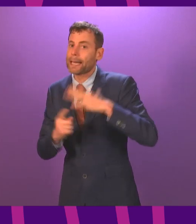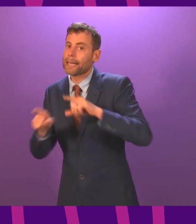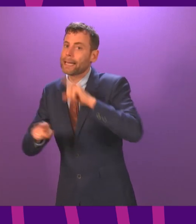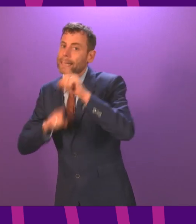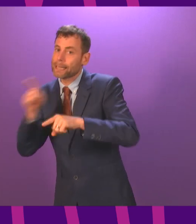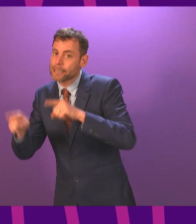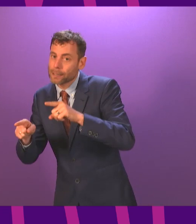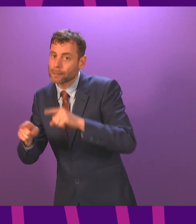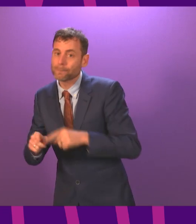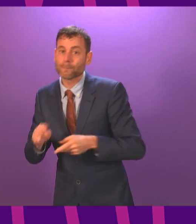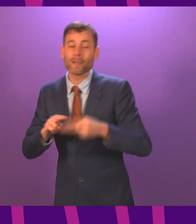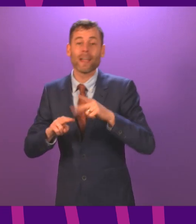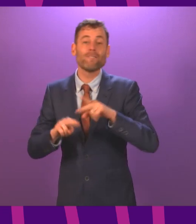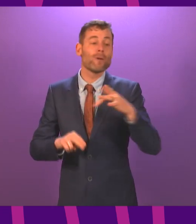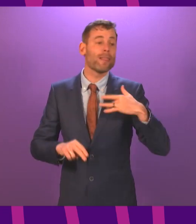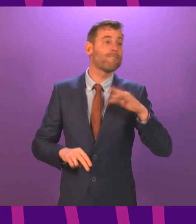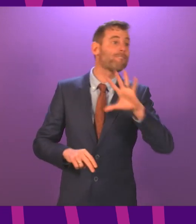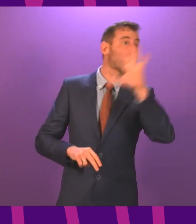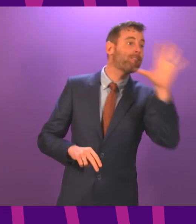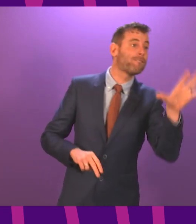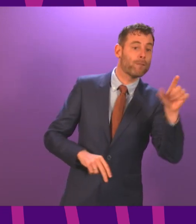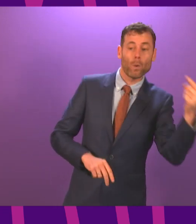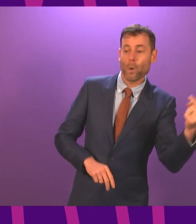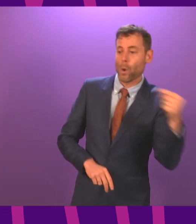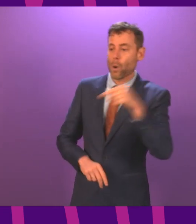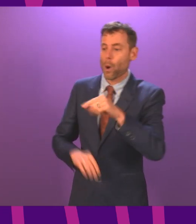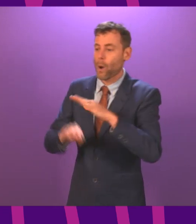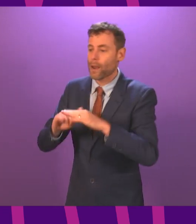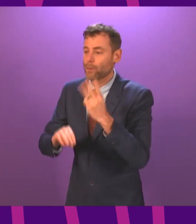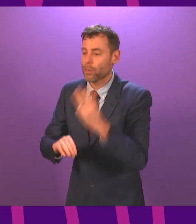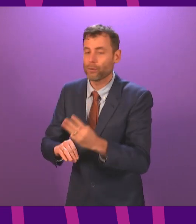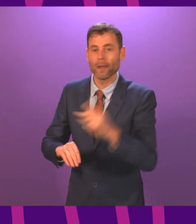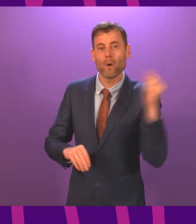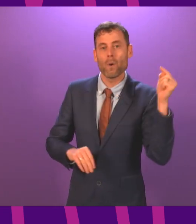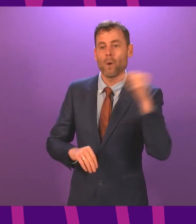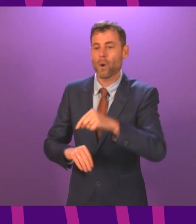live elsewhere, do not travel into a level 3 or level 4 area. Everyone must also avoid